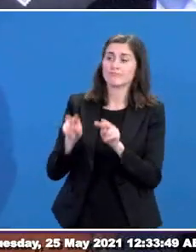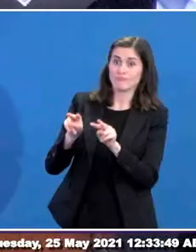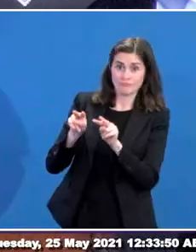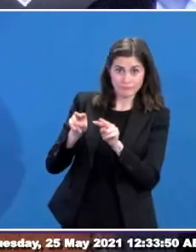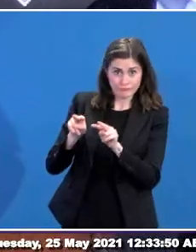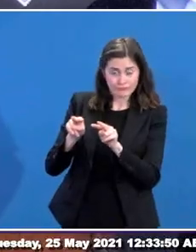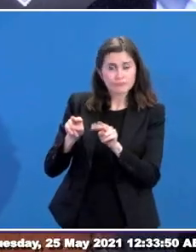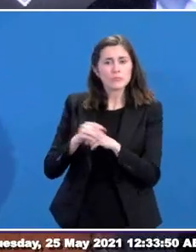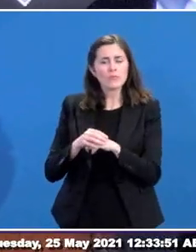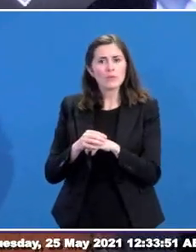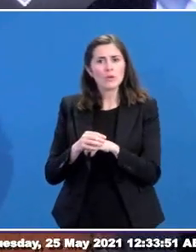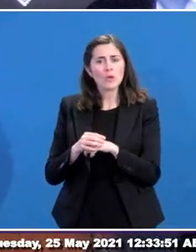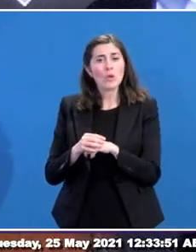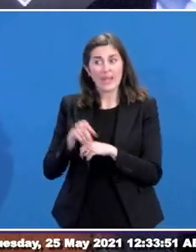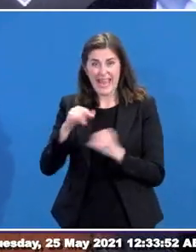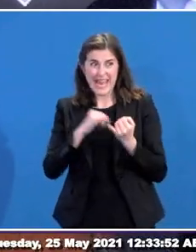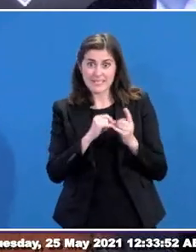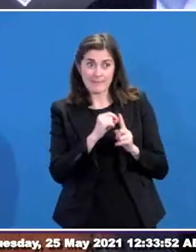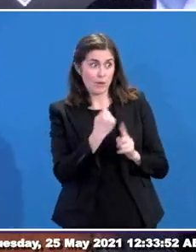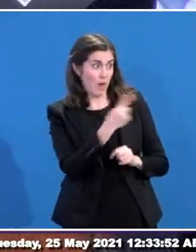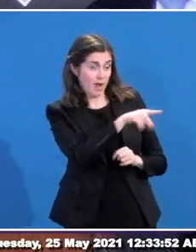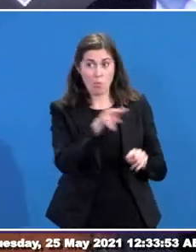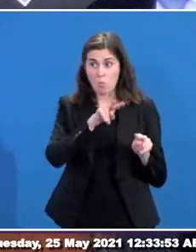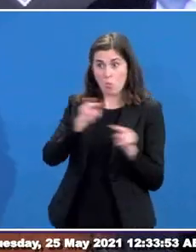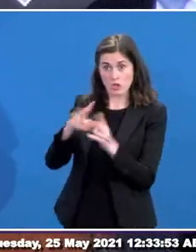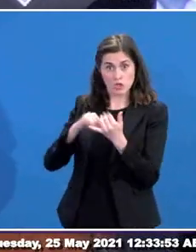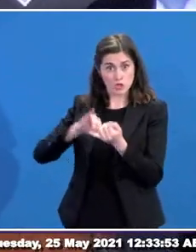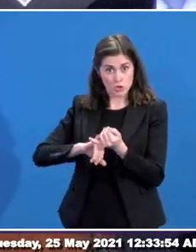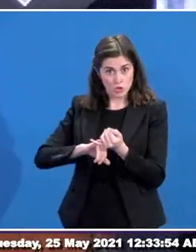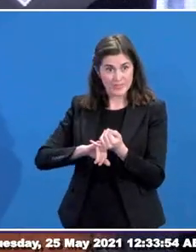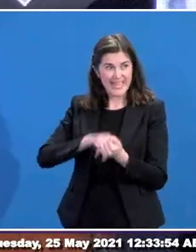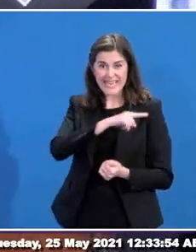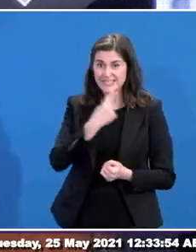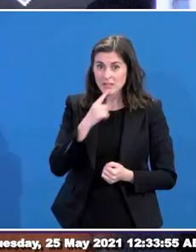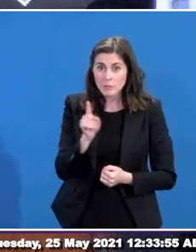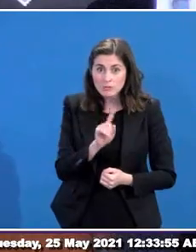The worker told me that SP1 said (words to the following effect) , "If